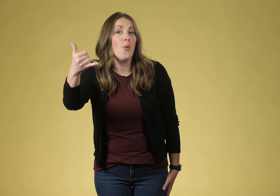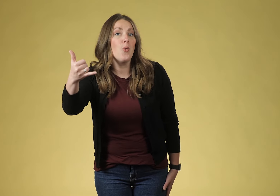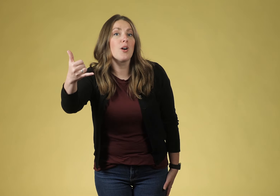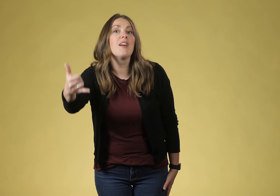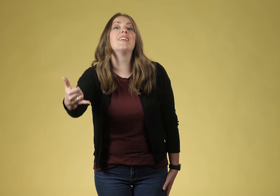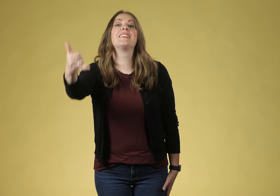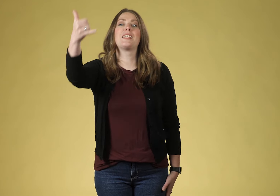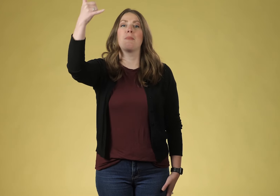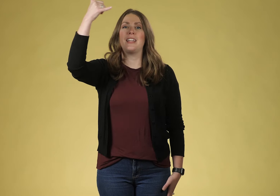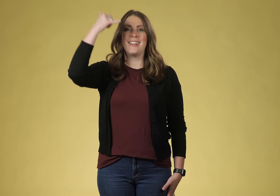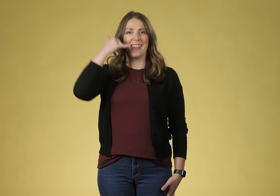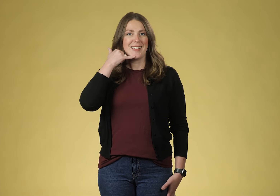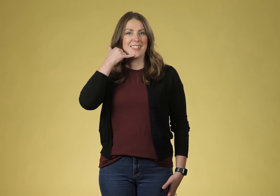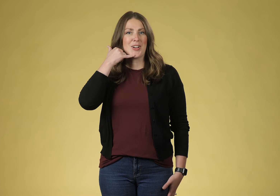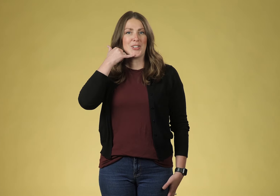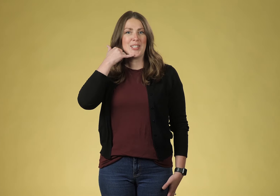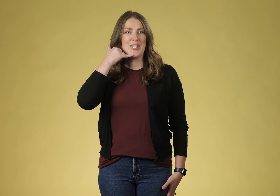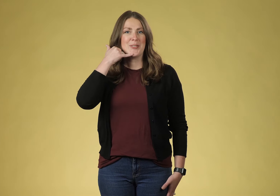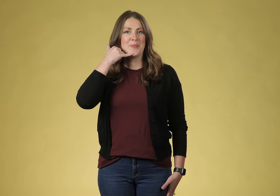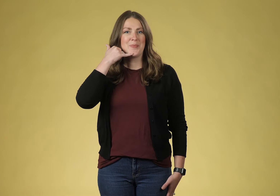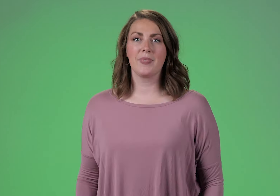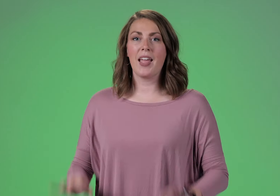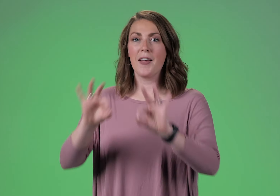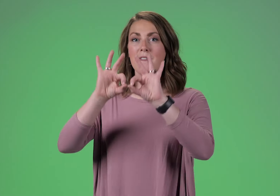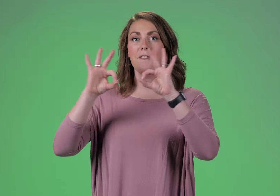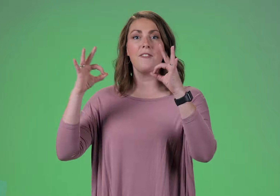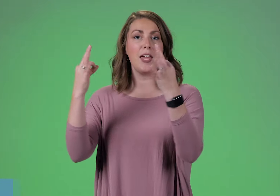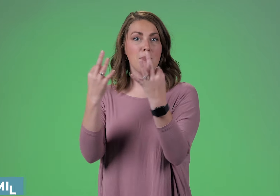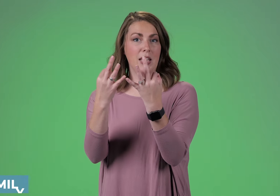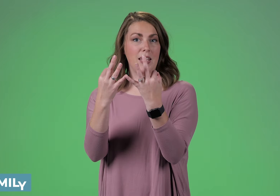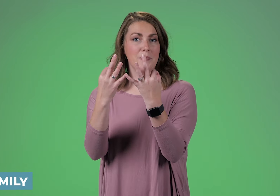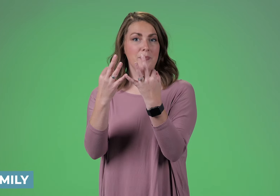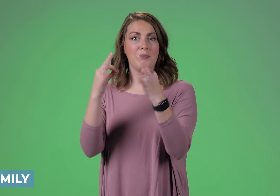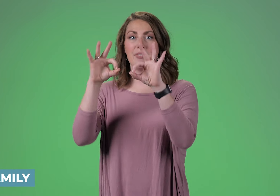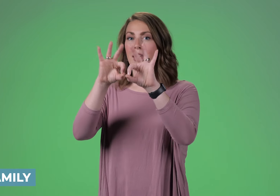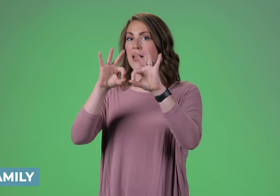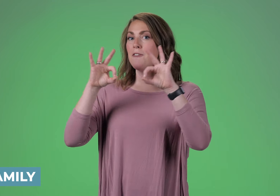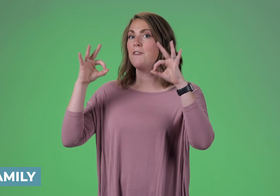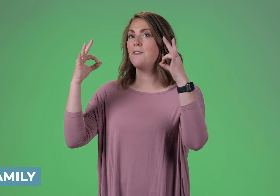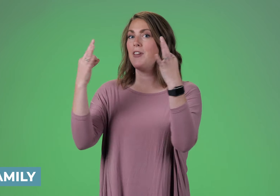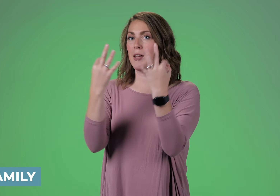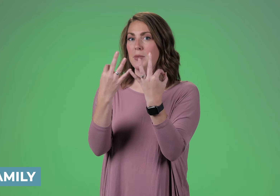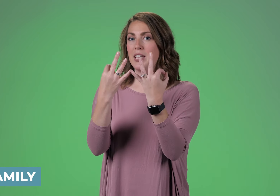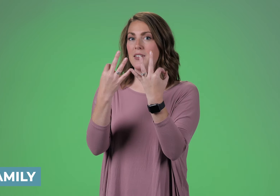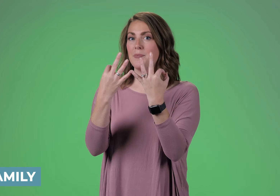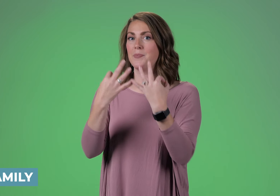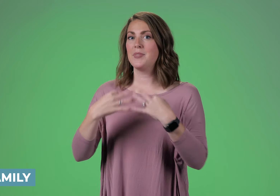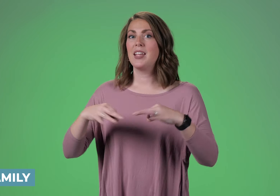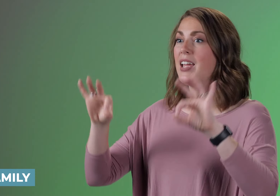Or somebody is calling you. Family.